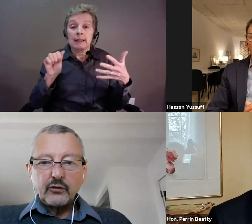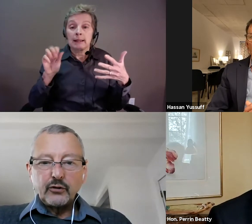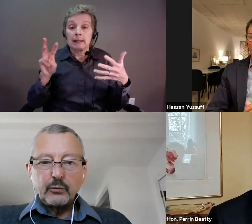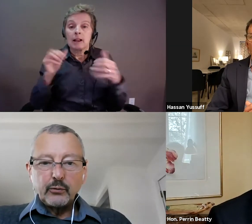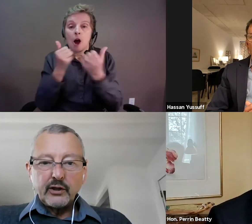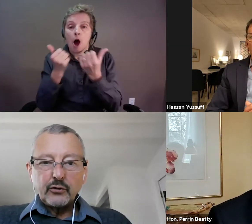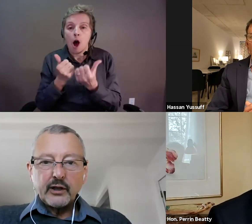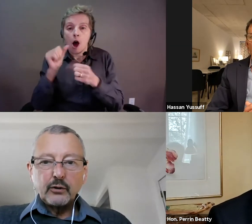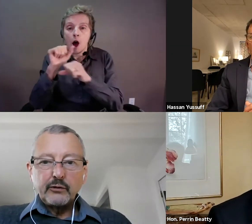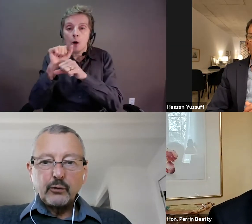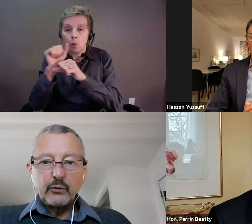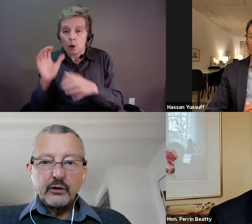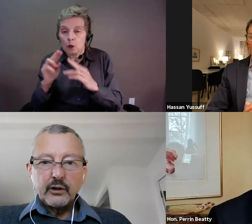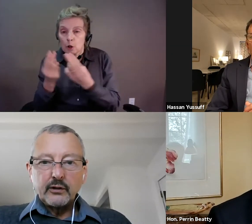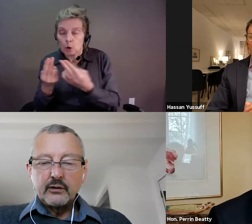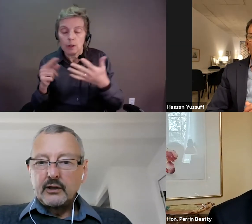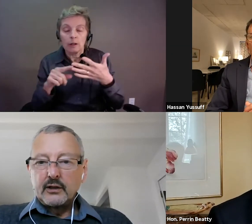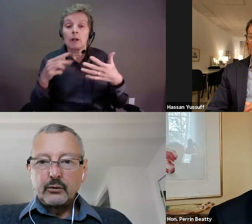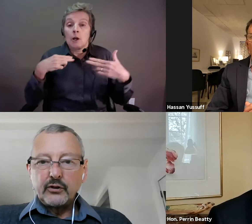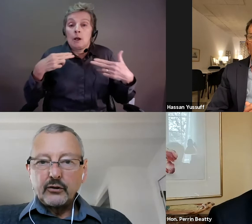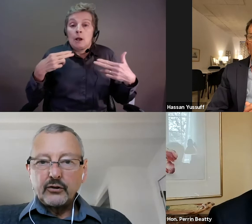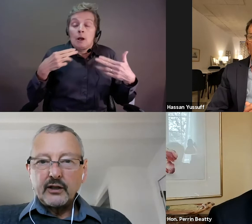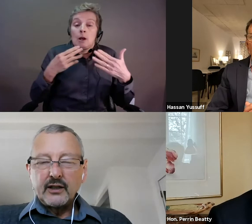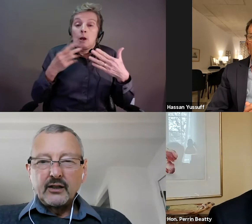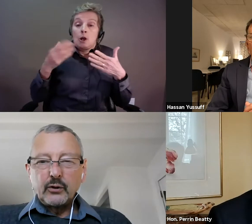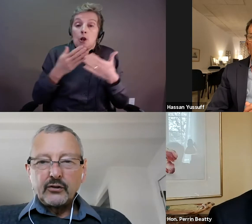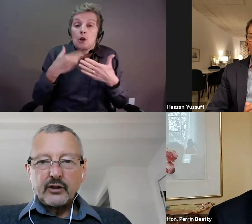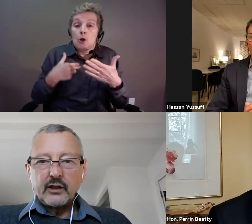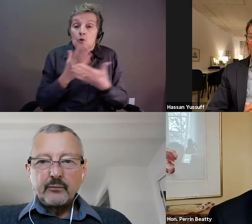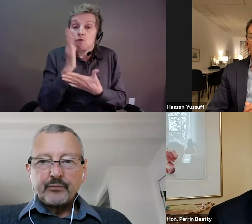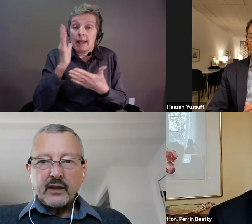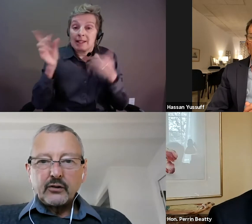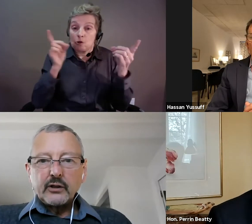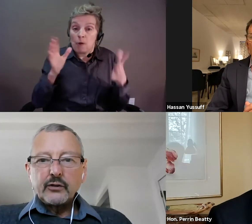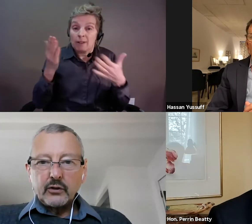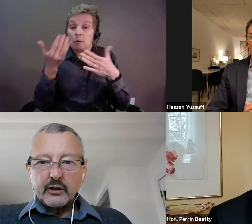first Human Rights Director before moving on to the CLC. So, Hassan has lived a lot of